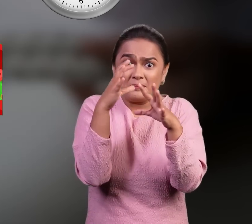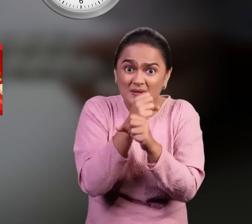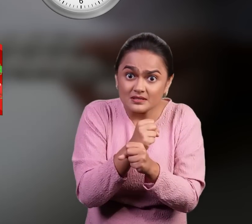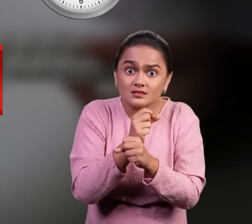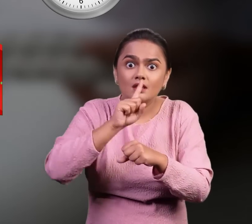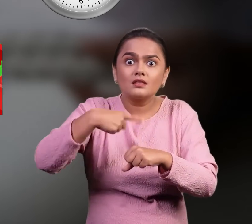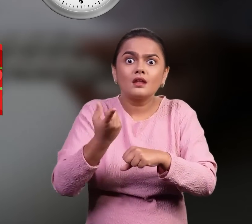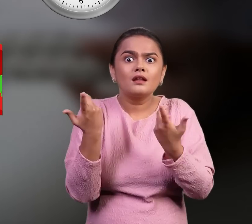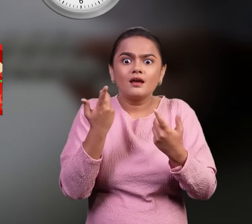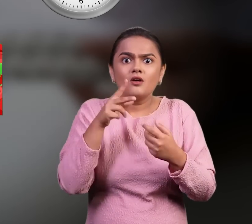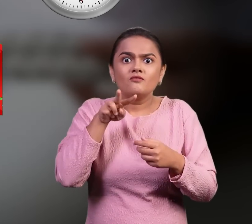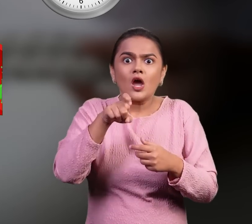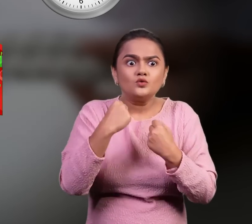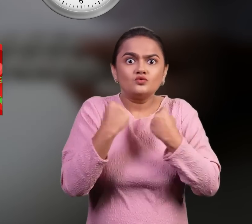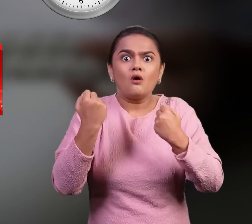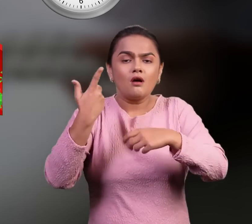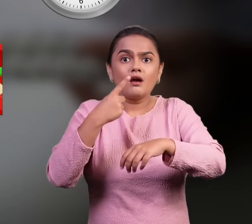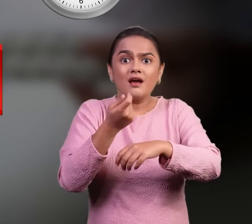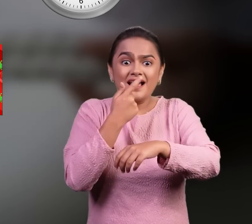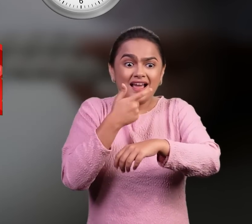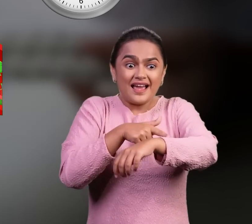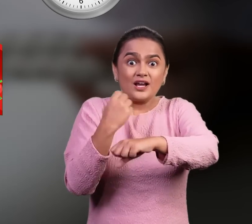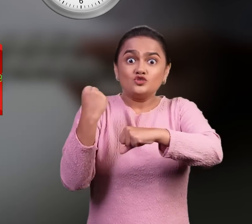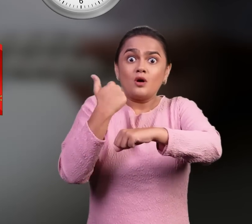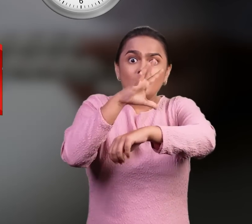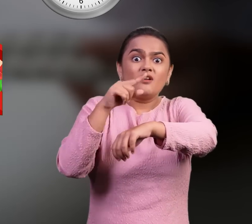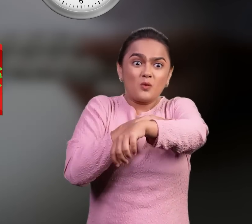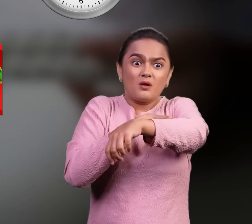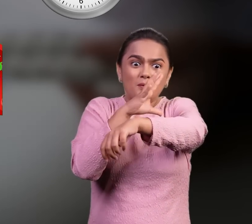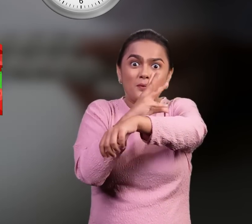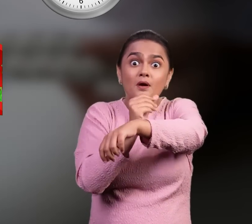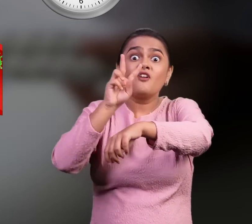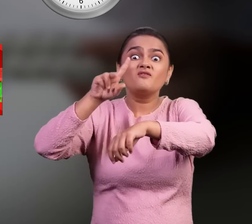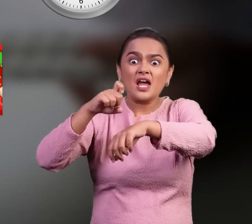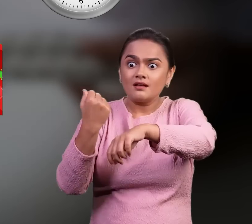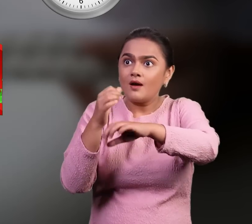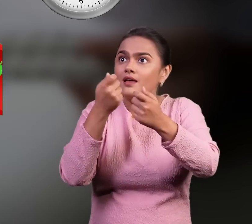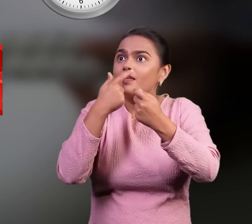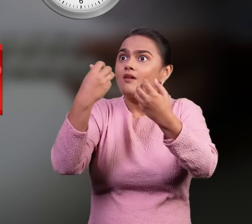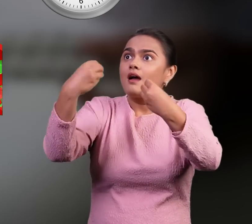the medicine level in your blood will drop, and the virus will start to grow.